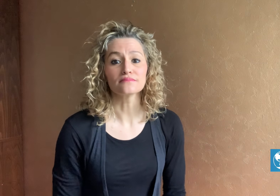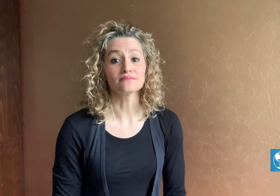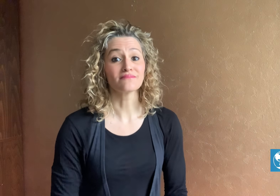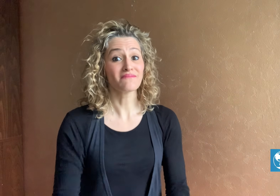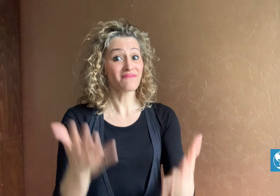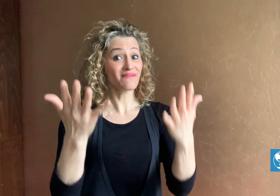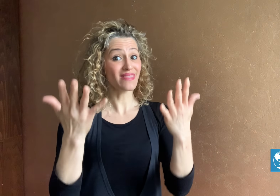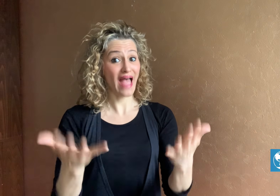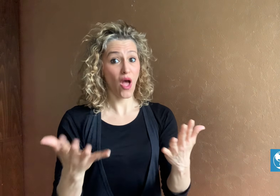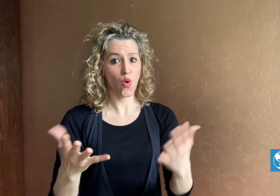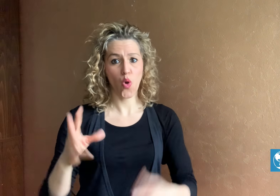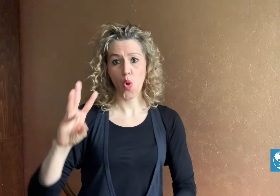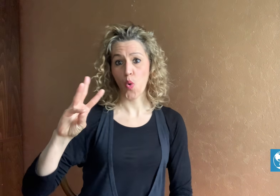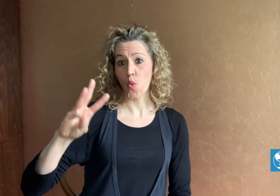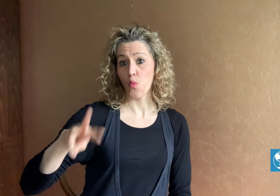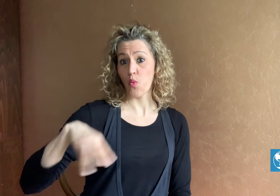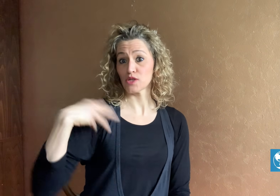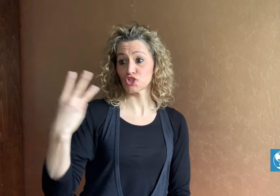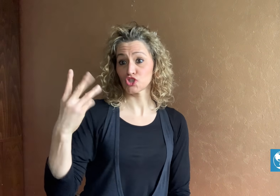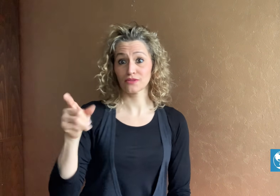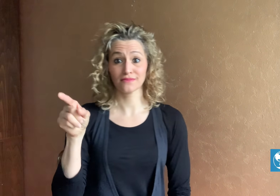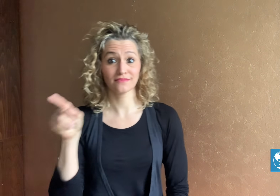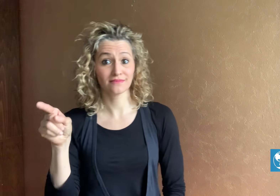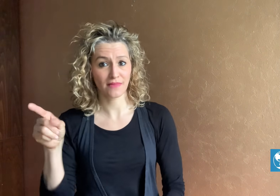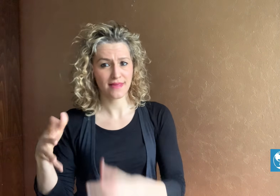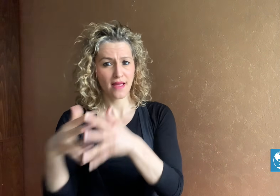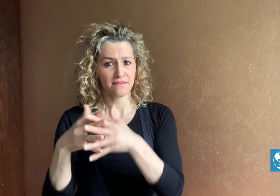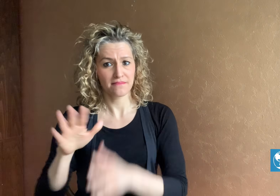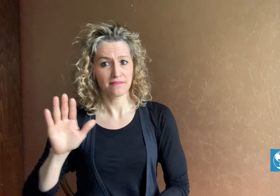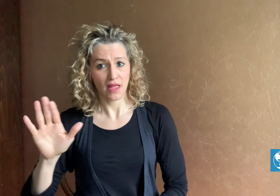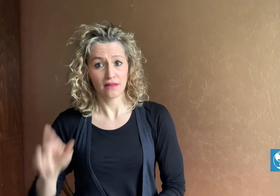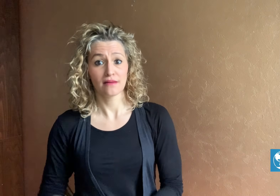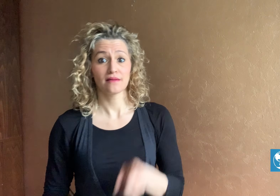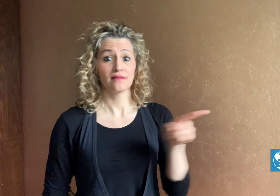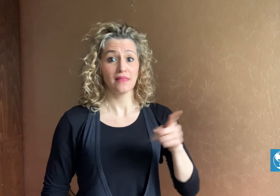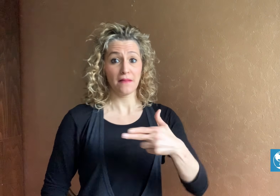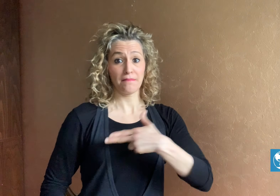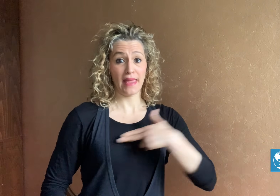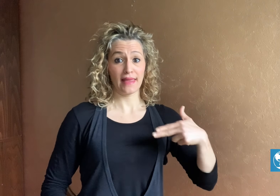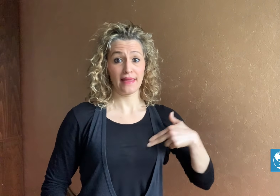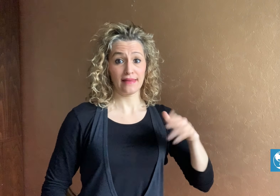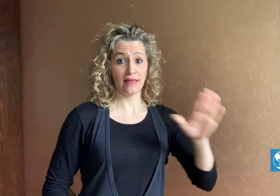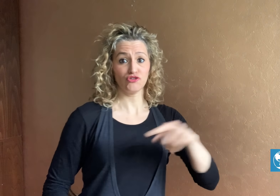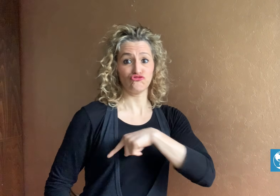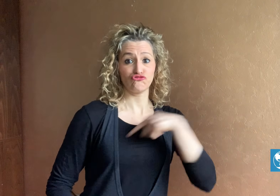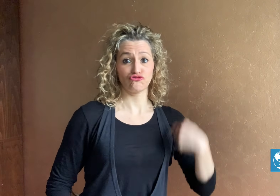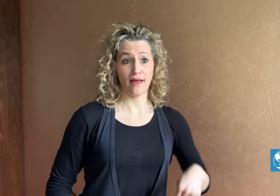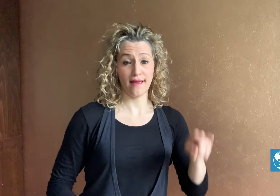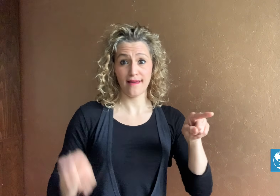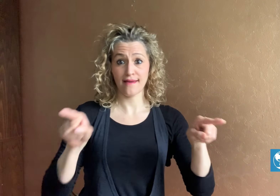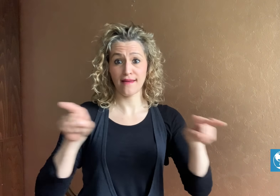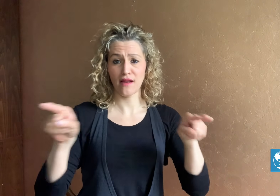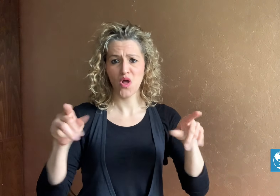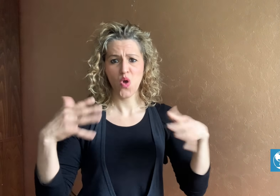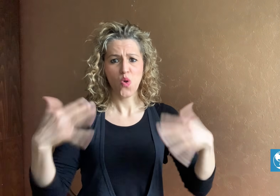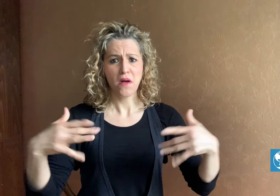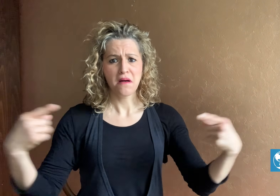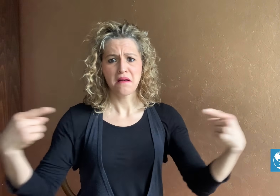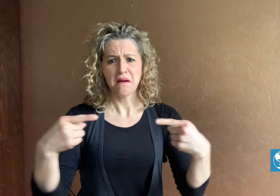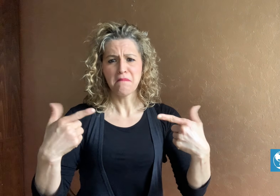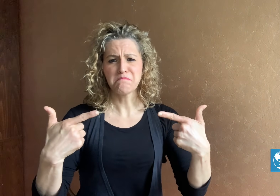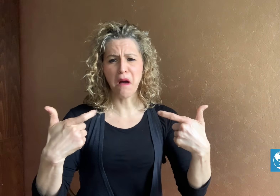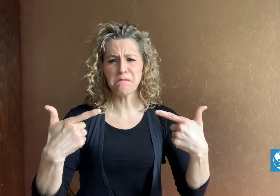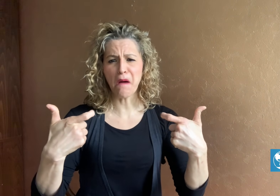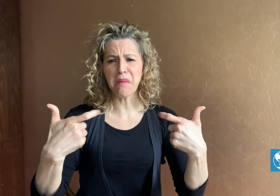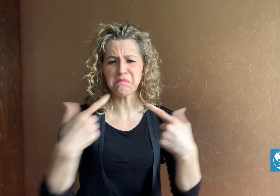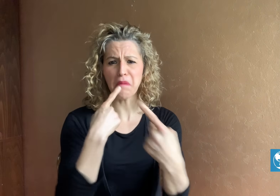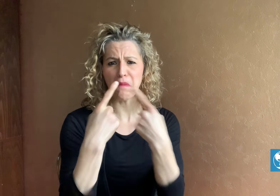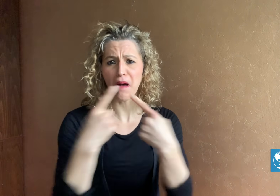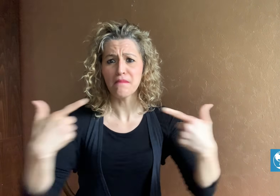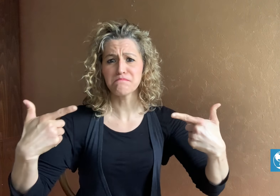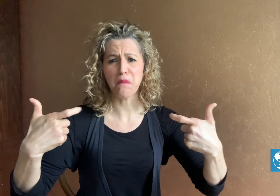Right now Washington and Beijing are exchanging war of words.